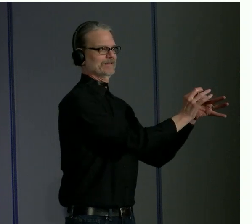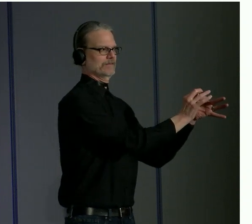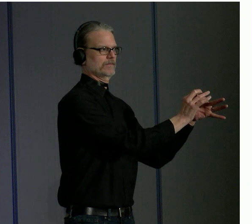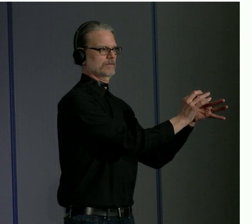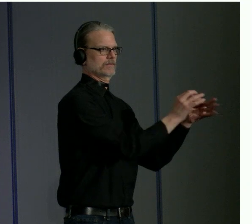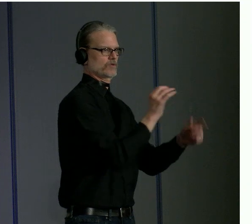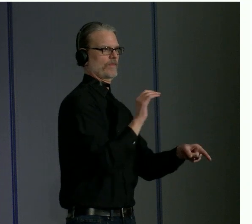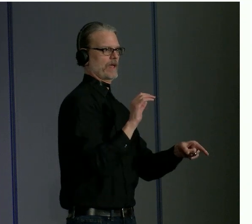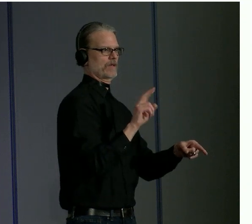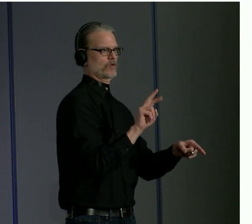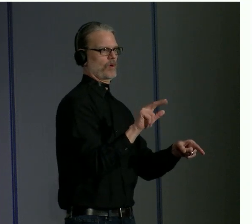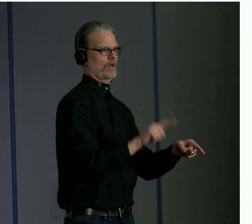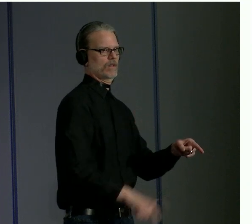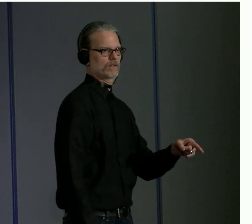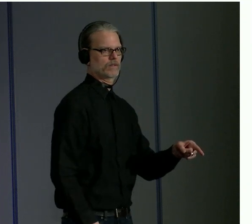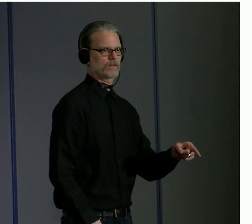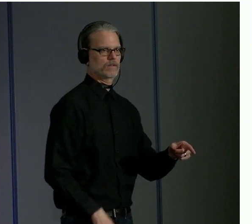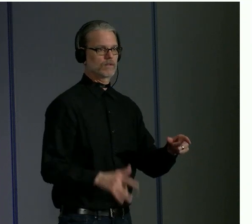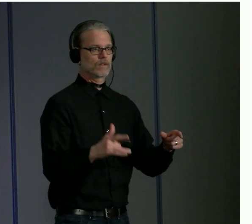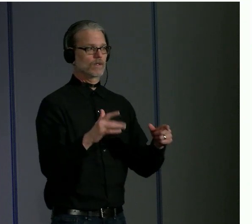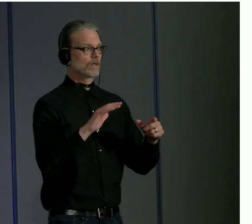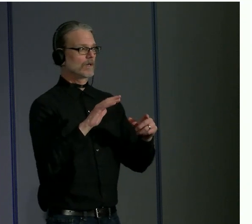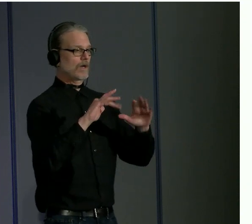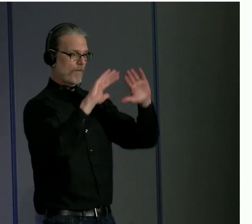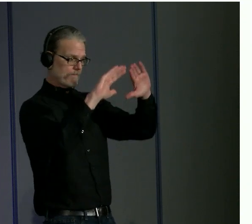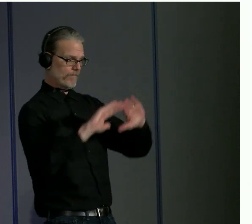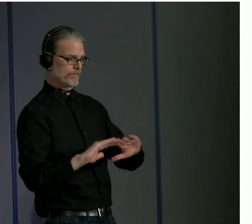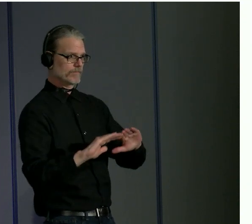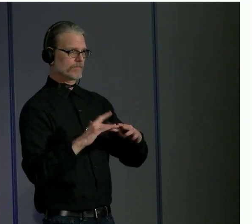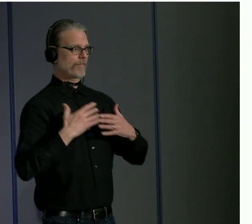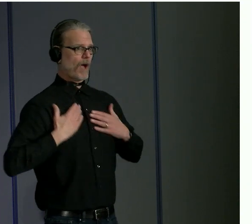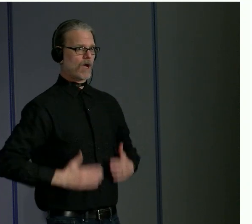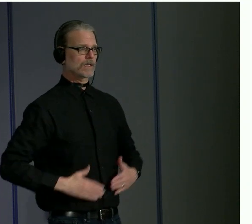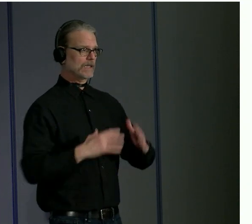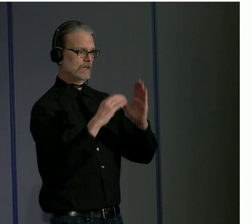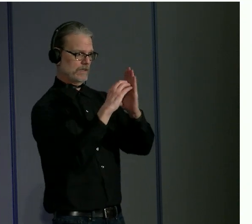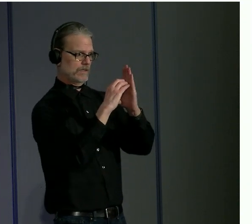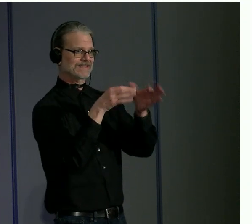Body descriptions are always really important. When you can use them, you should. In fact,